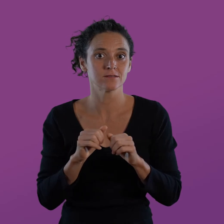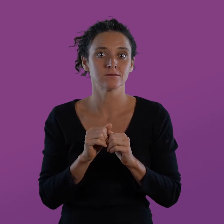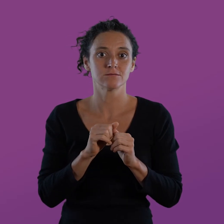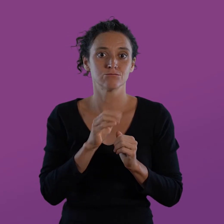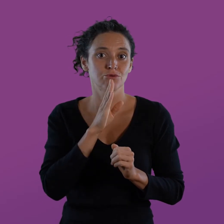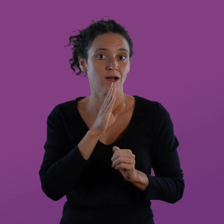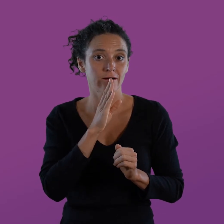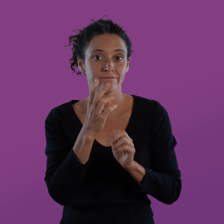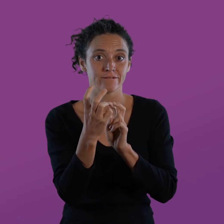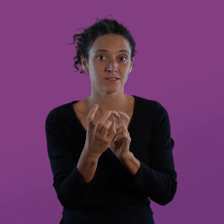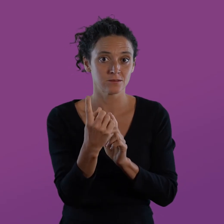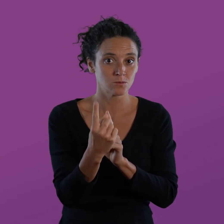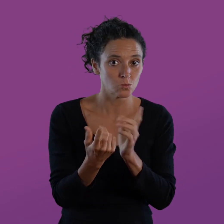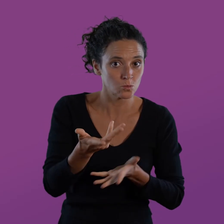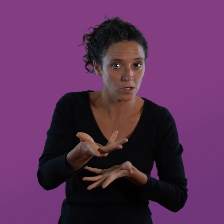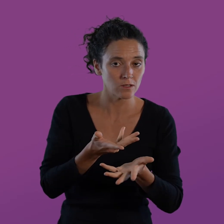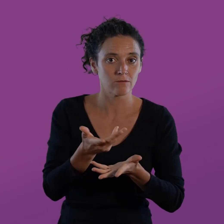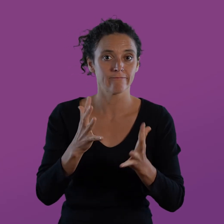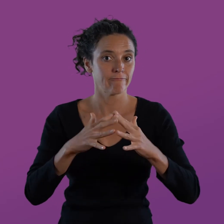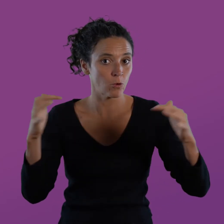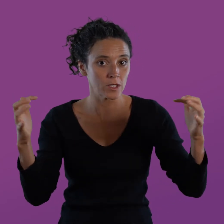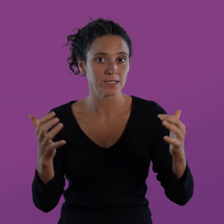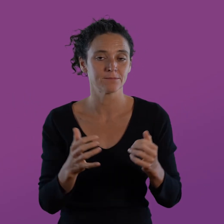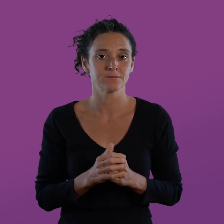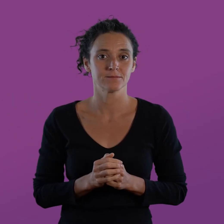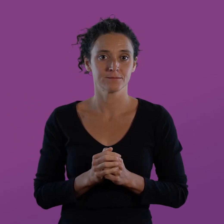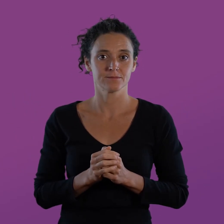private sessions or other forums to assist people as necessary.